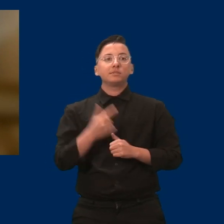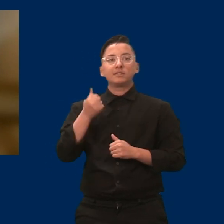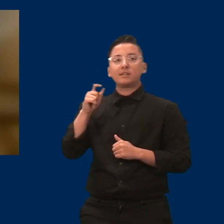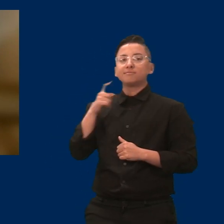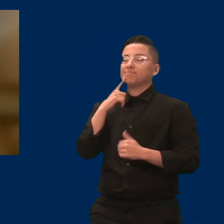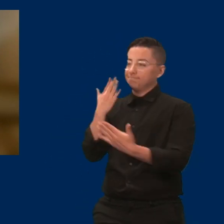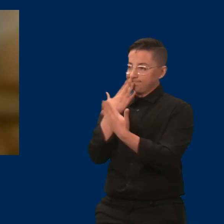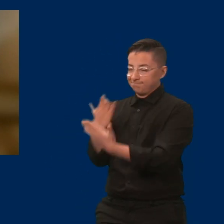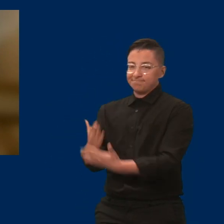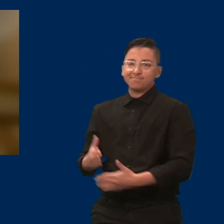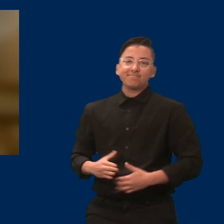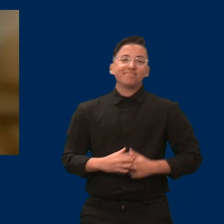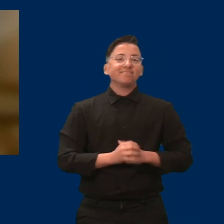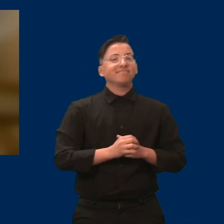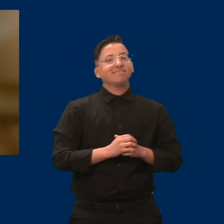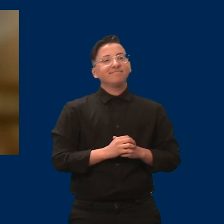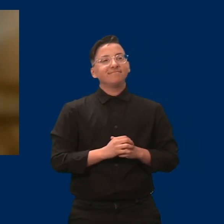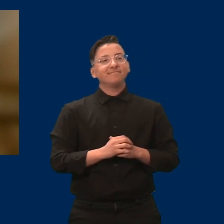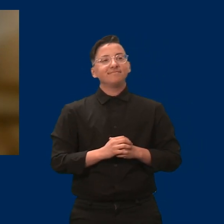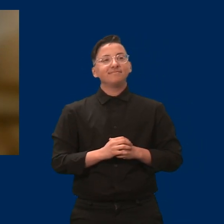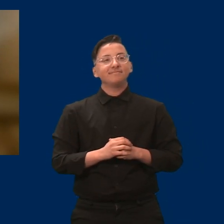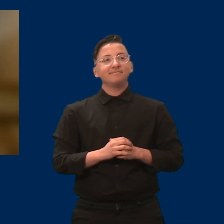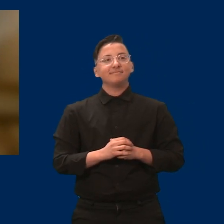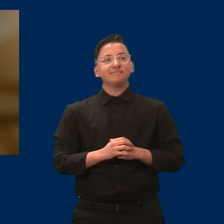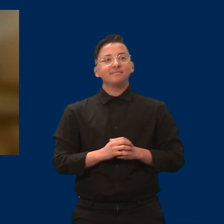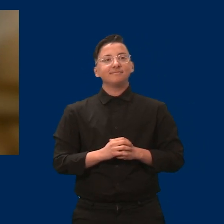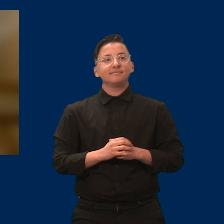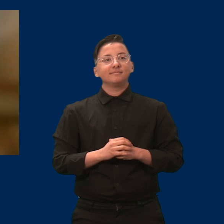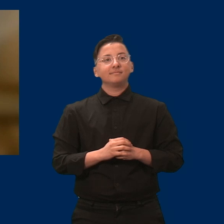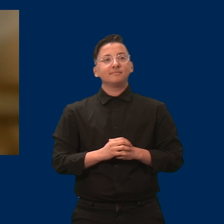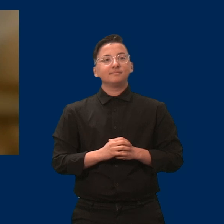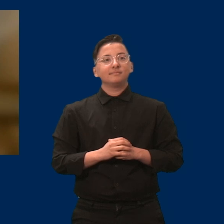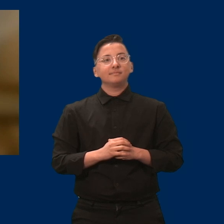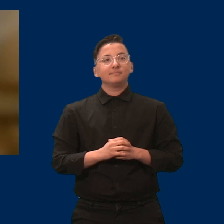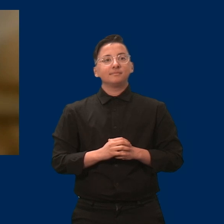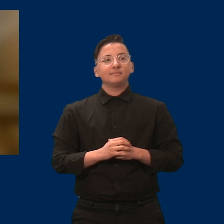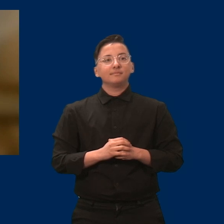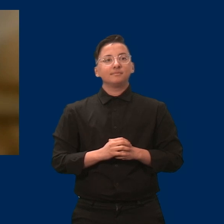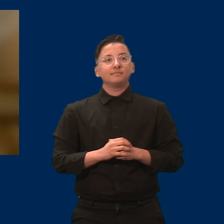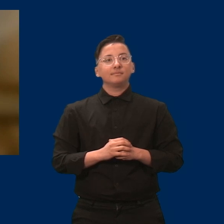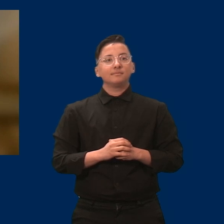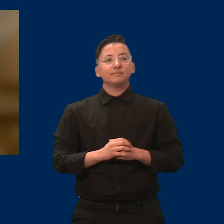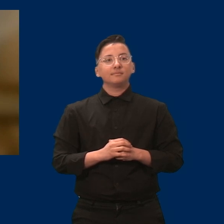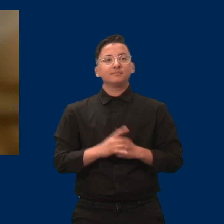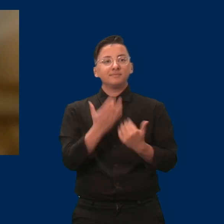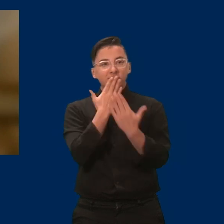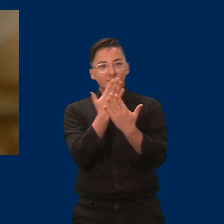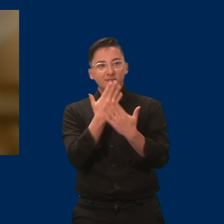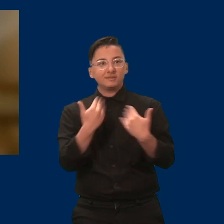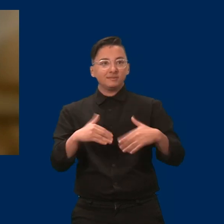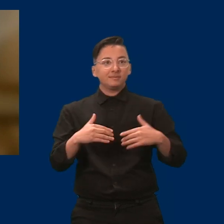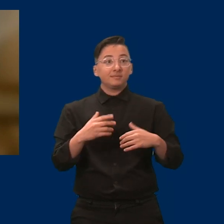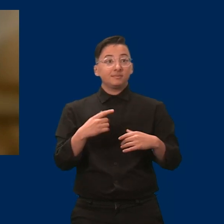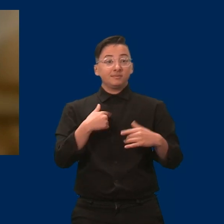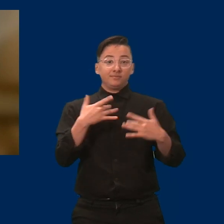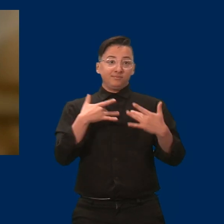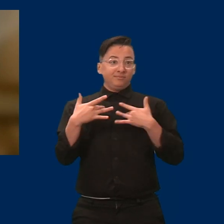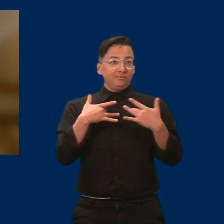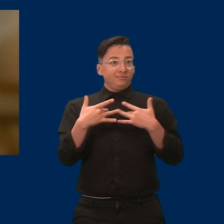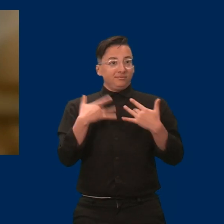(Tammy) Thank you, Gage, and Mary, and Senator Hoffman. Gage, I'm so excited. I just feel like you have such a bright future ahead of you.